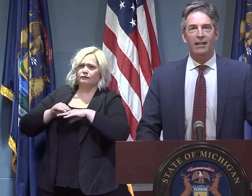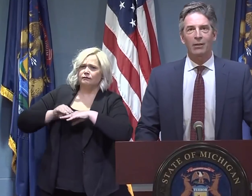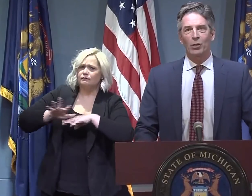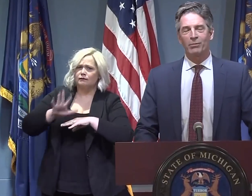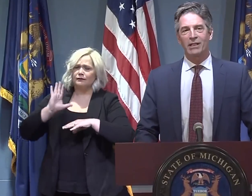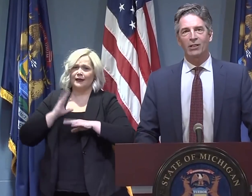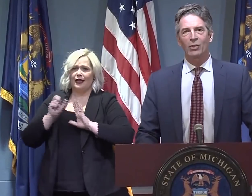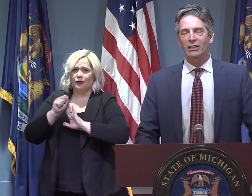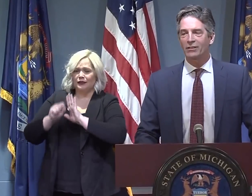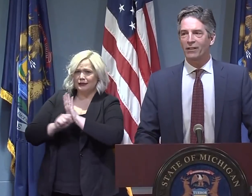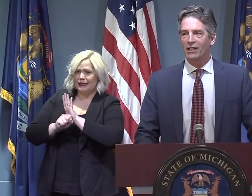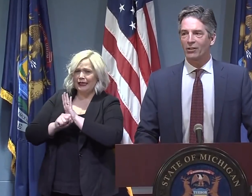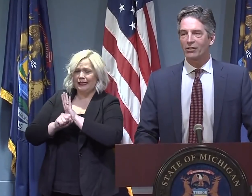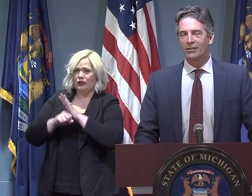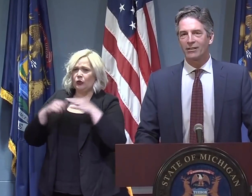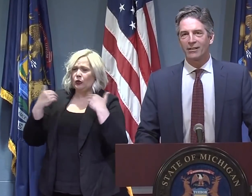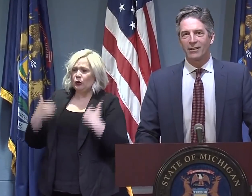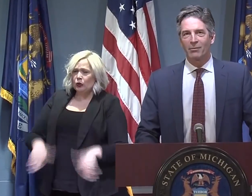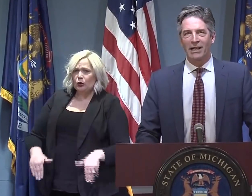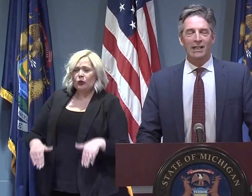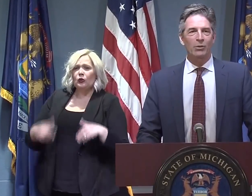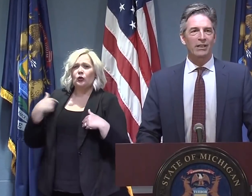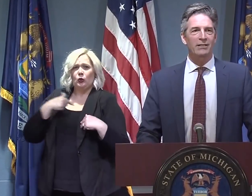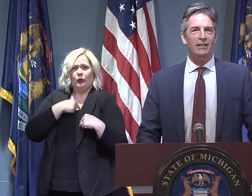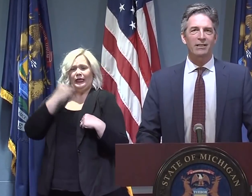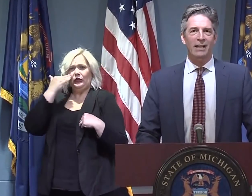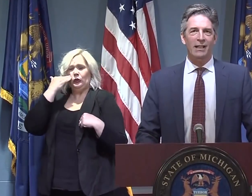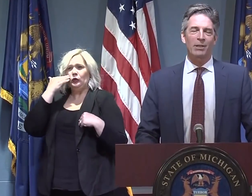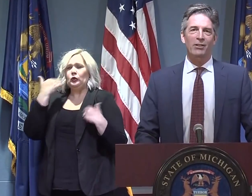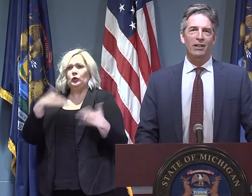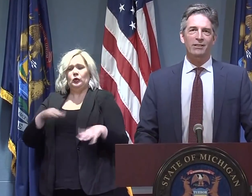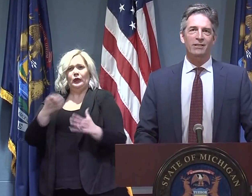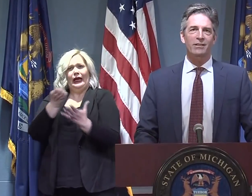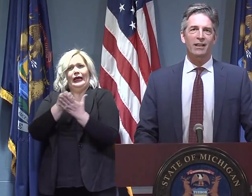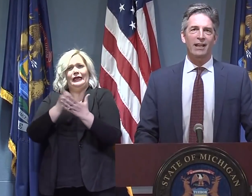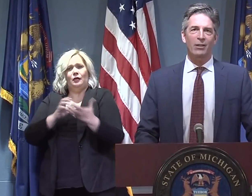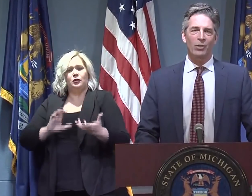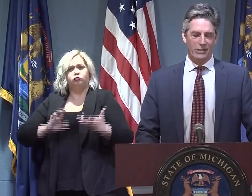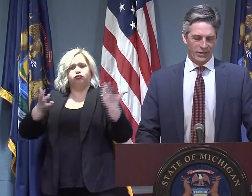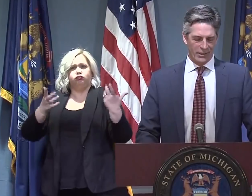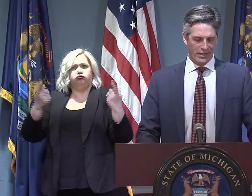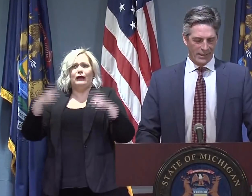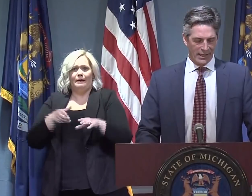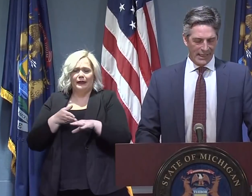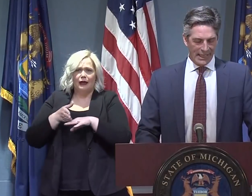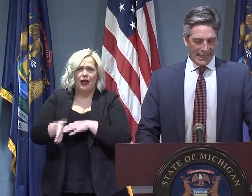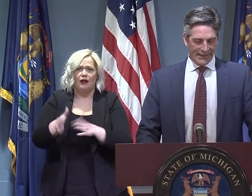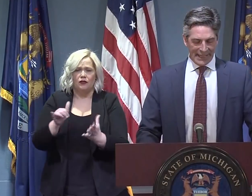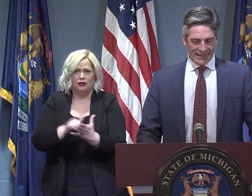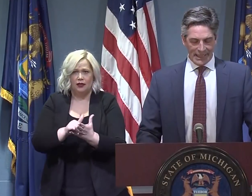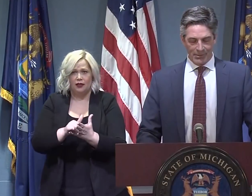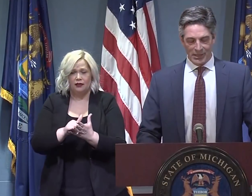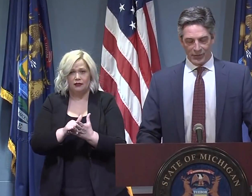HEALTH CARE CRISIS WAS ENGULFING OUR STATE THAT IT BECAME CLEAR THAT IT WOULD BE QUICKLY